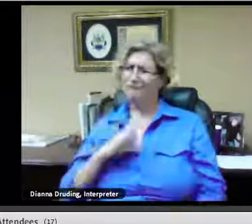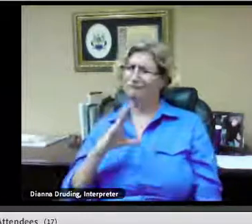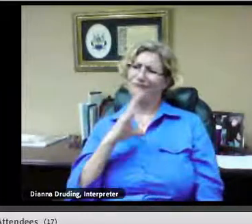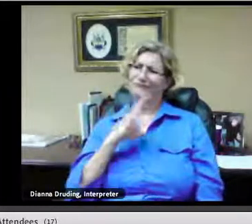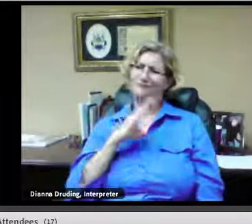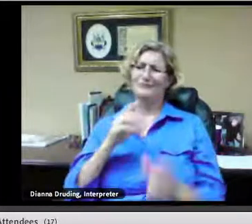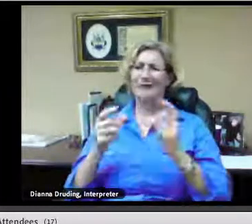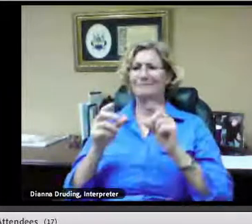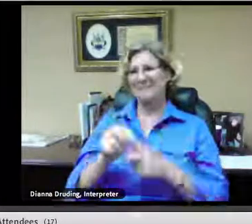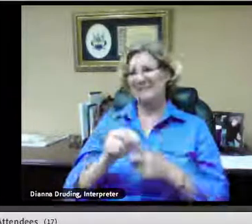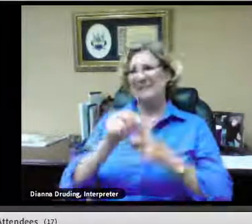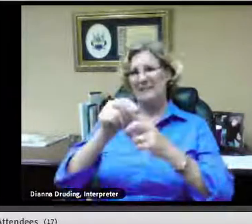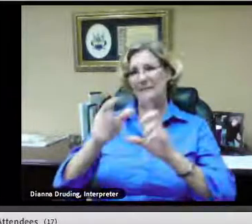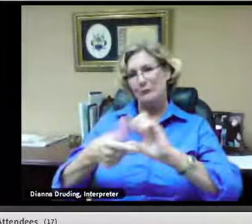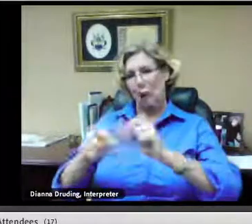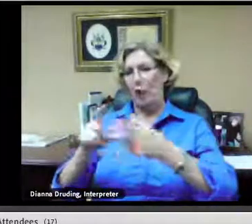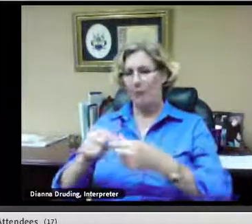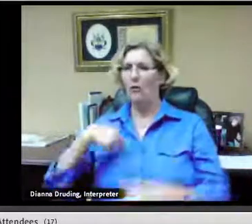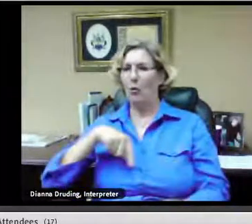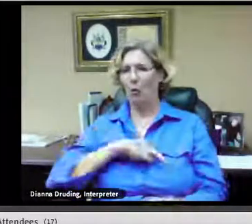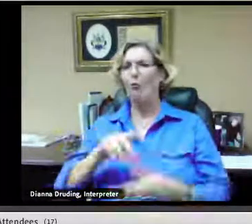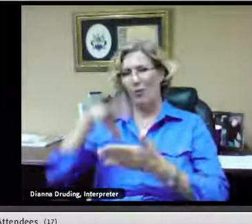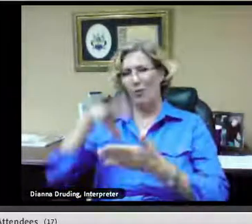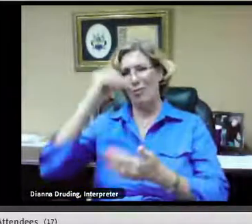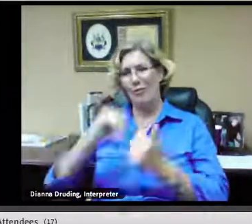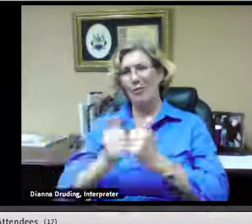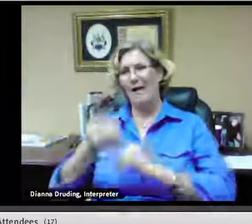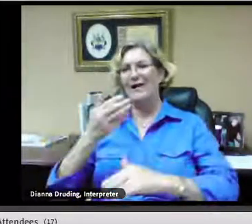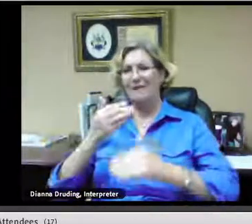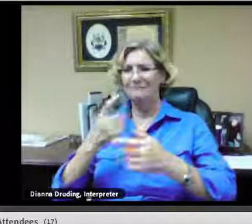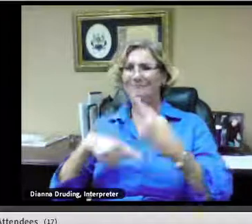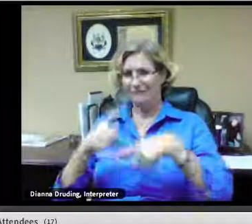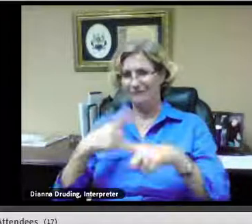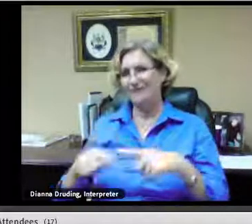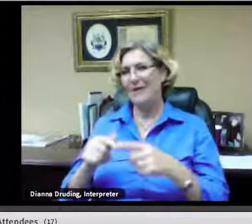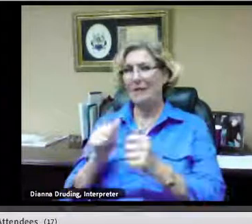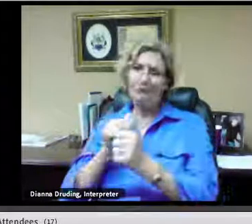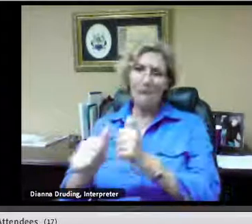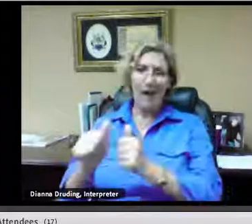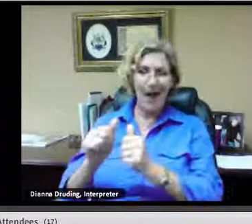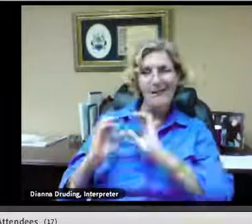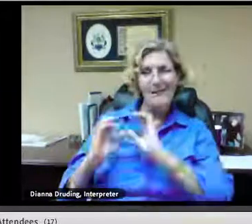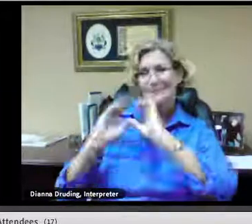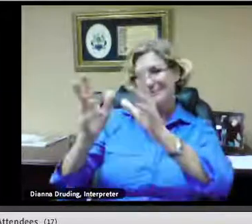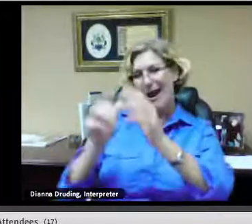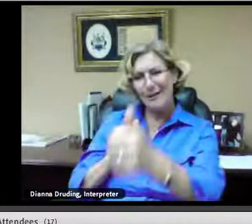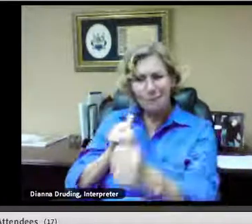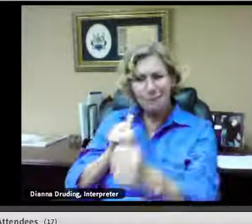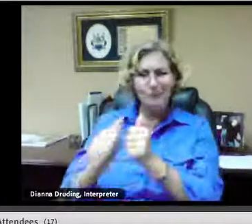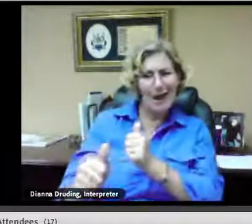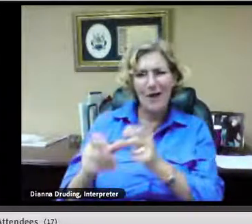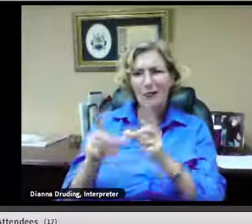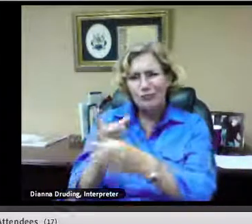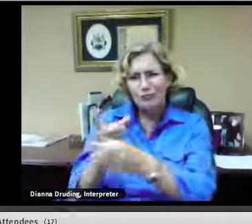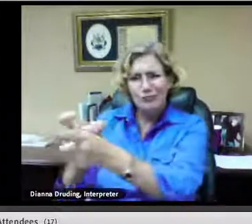We learned how to sign pass and rebound and run and all that kind of thing. But, you know, Andre helped him, you know, through a lot of things.